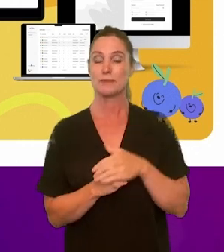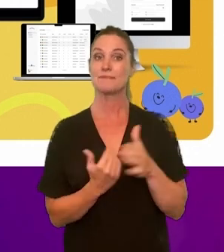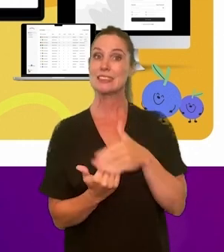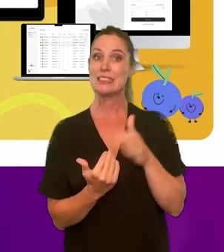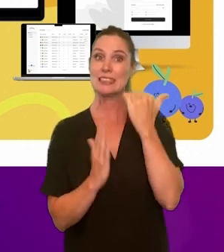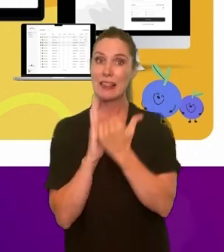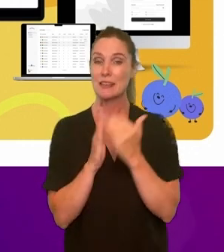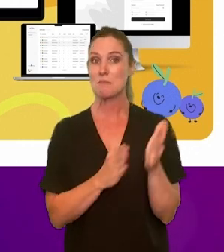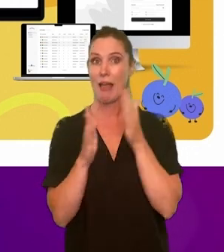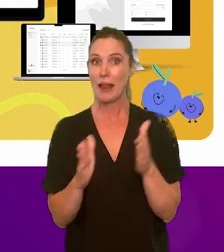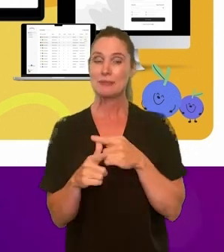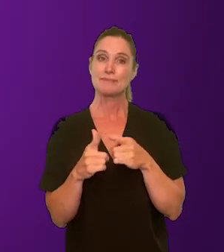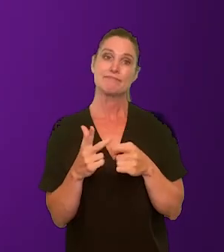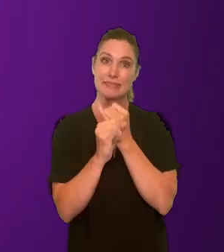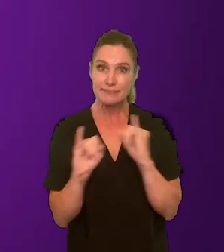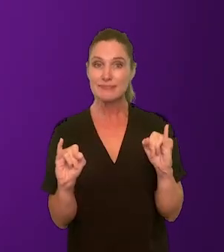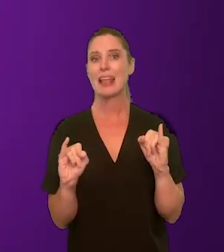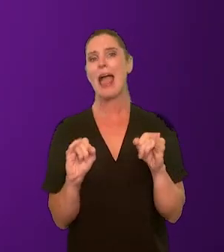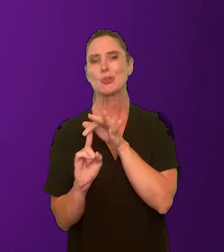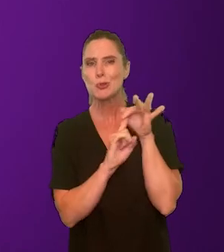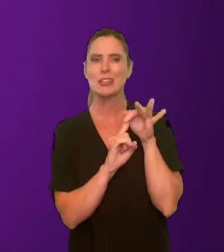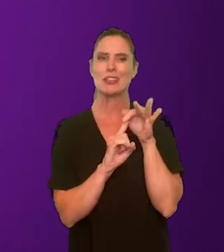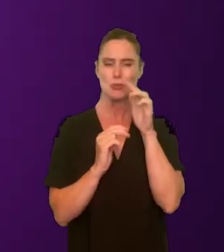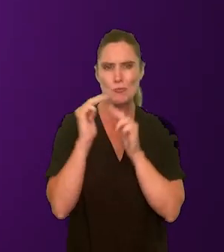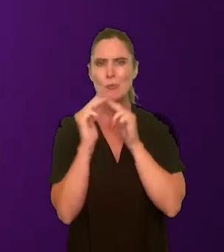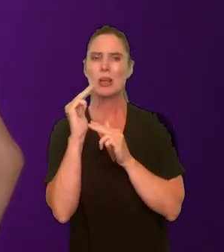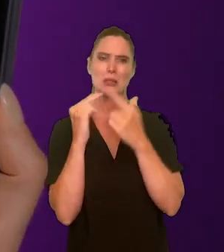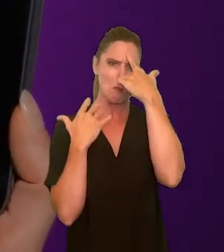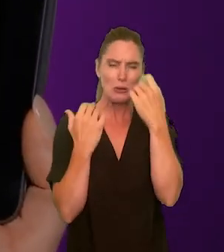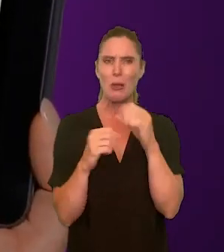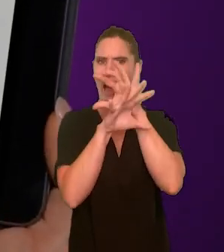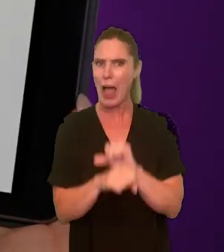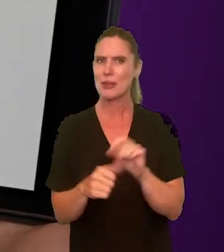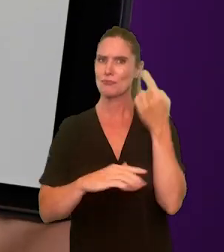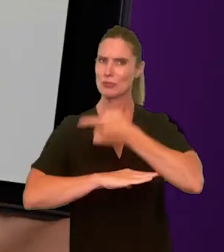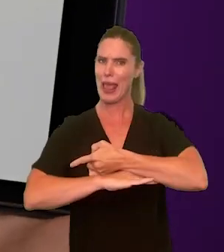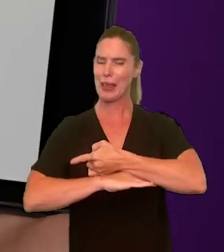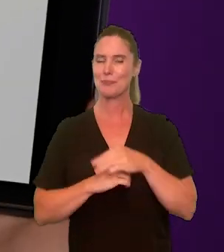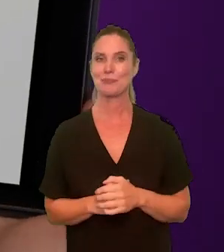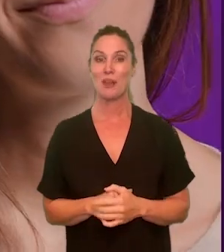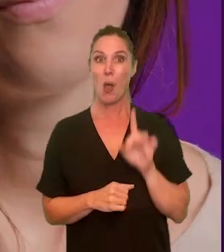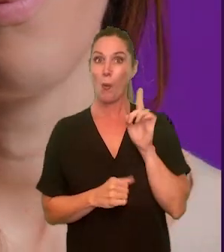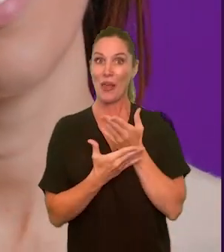agency, and a unique way to build mental health habits from day one. One of the features we're super proud of include